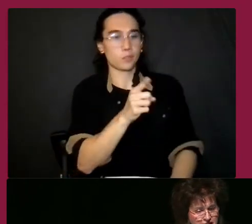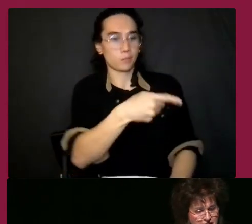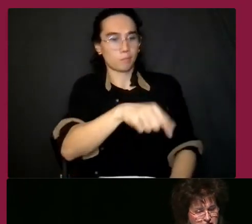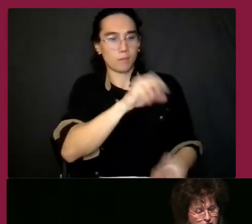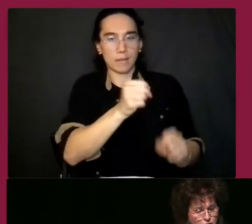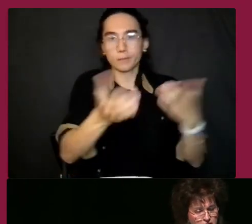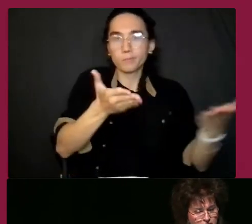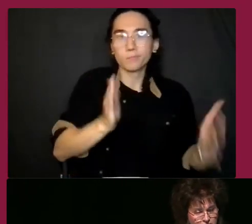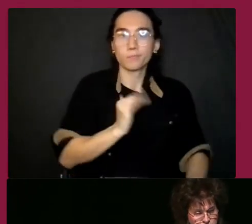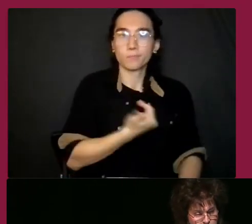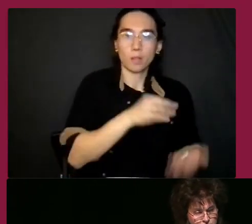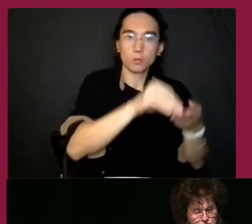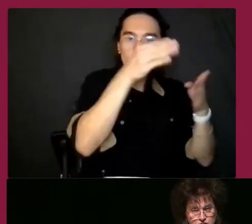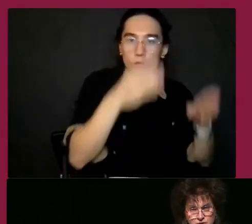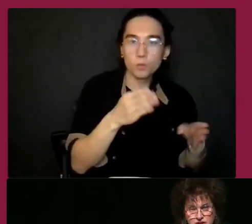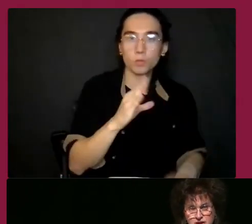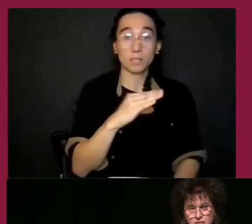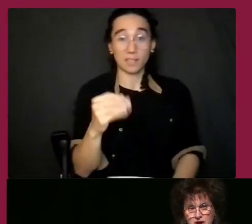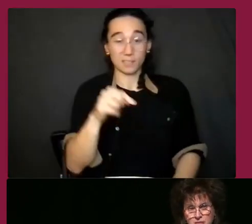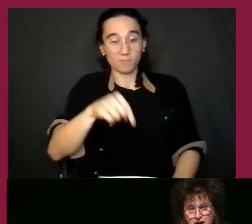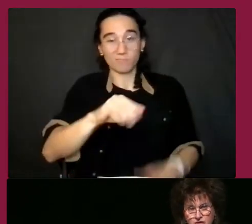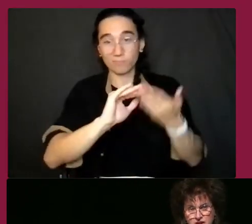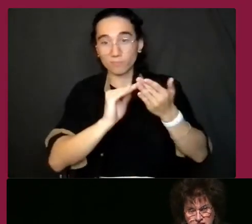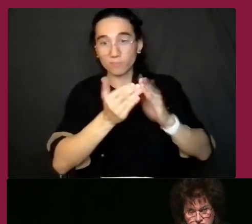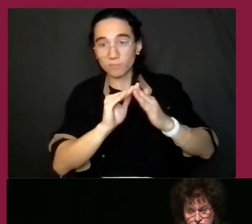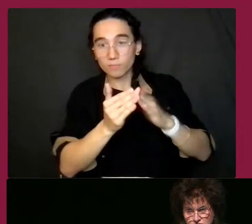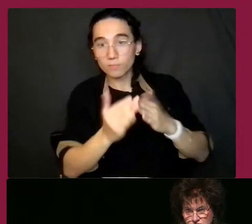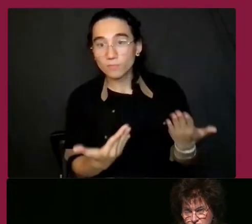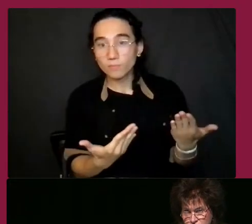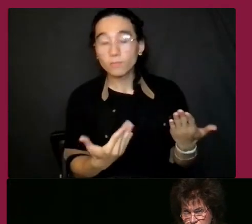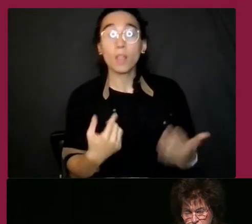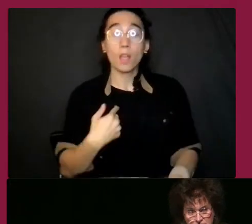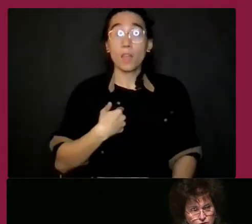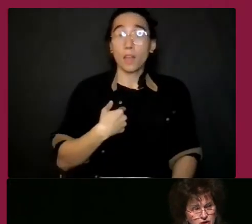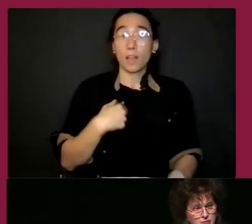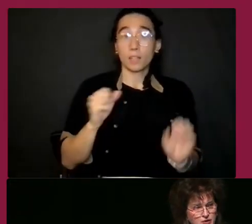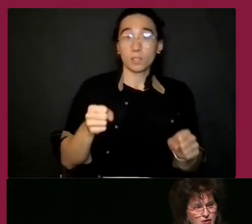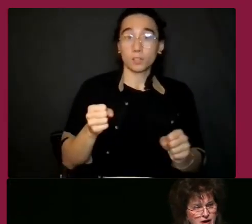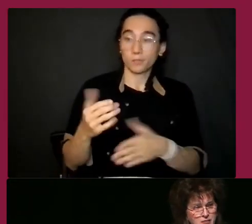and we, I was able to share with them about the introduction of our second baccalaureate program.